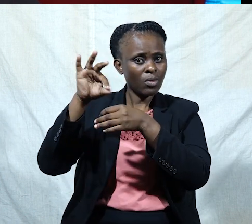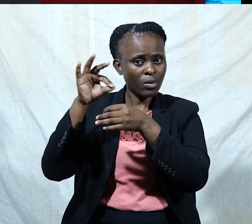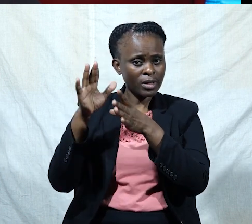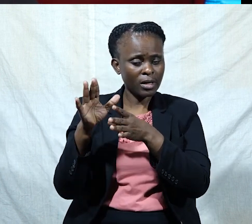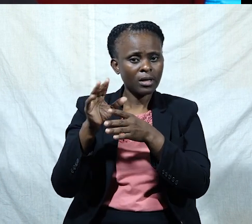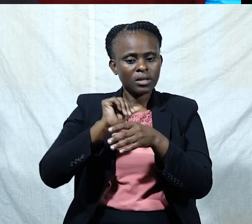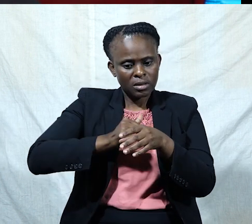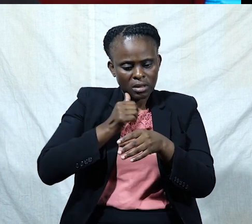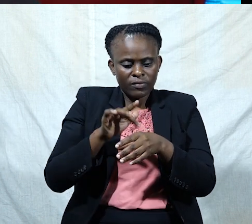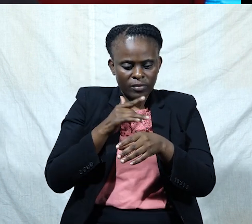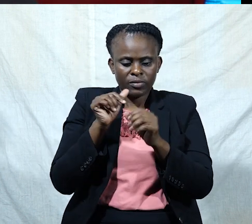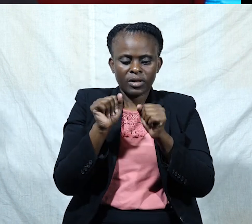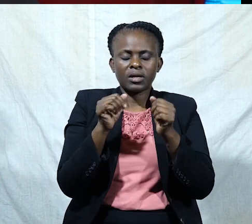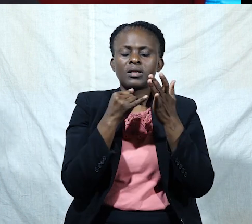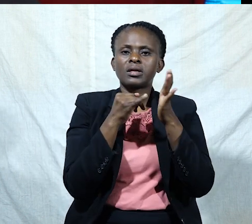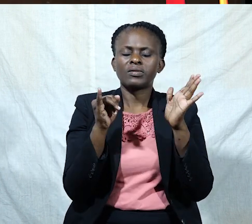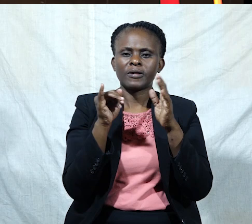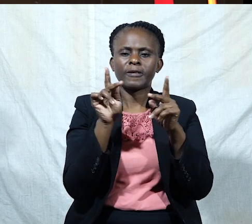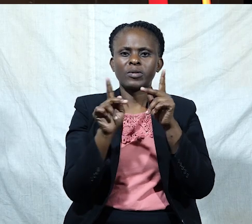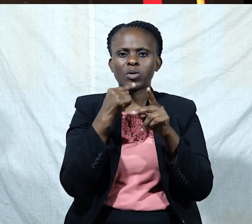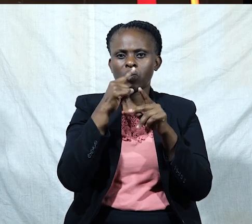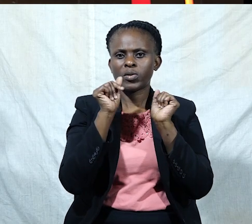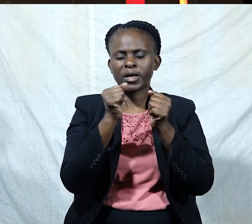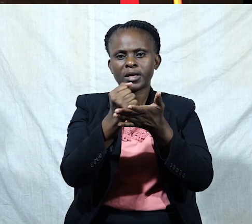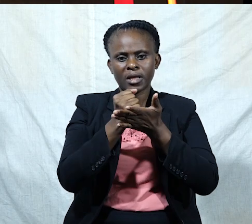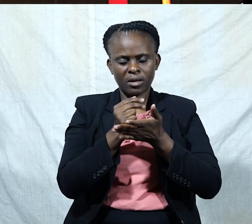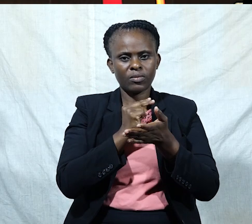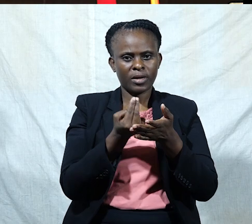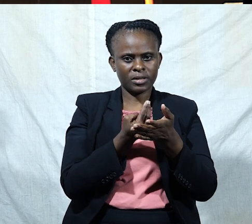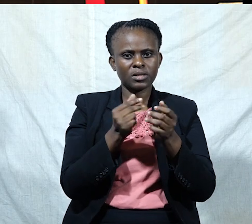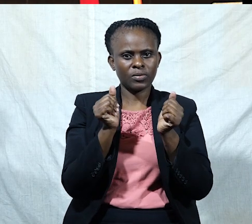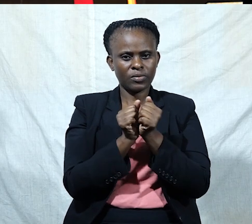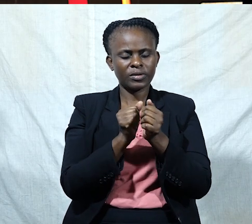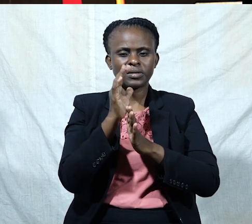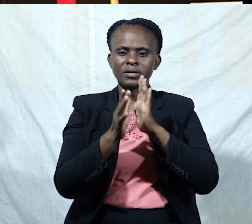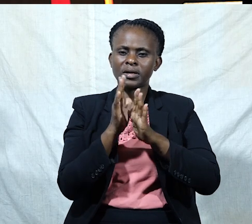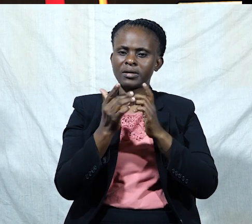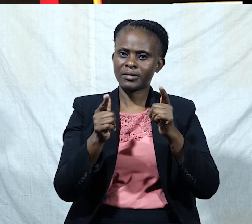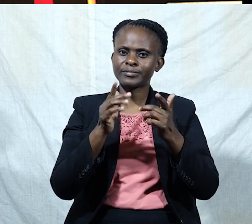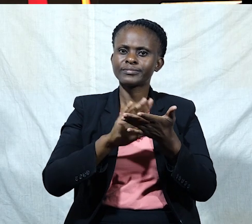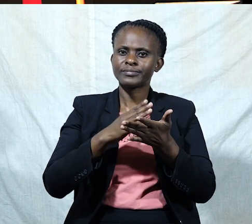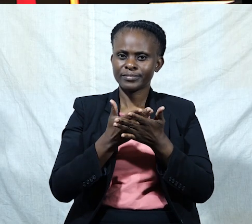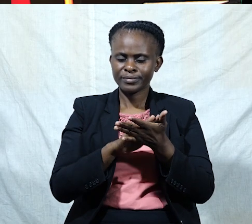it was felt that we could identify people that would help us with sign language interpretation.